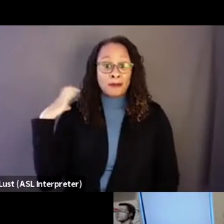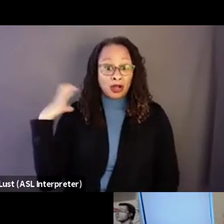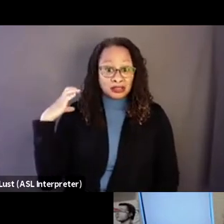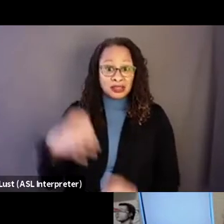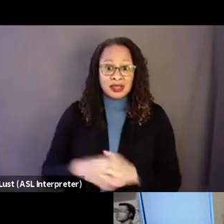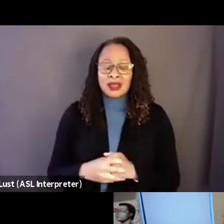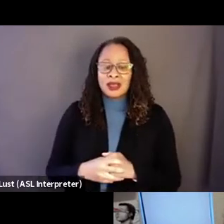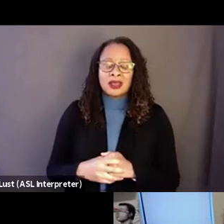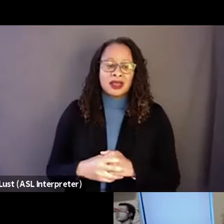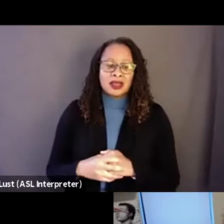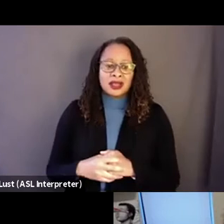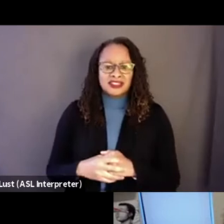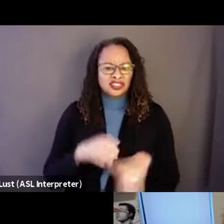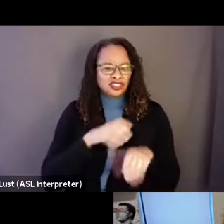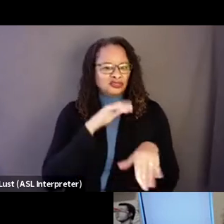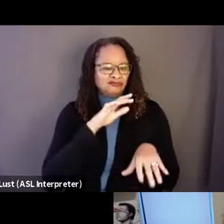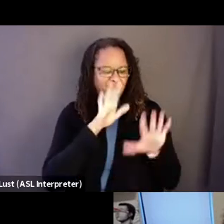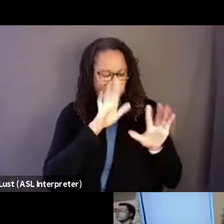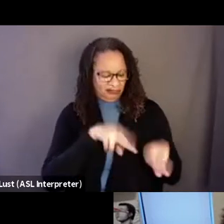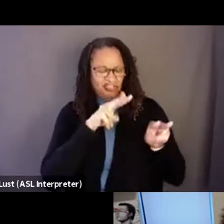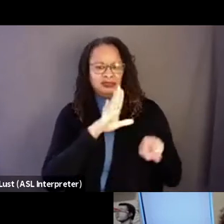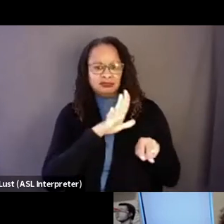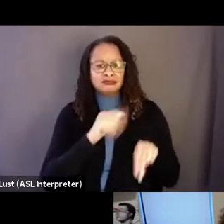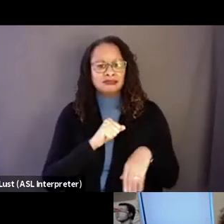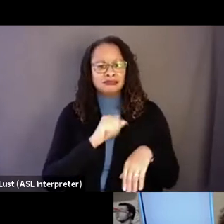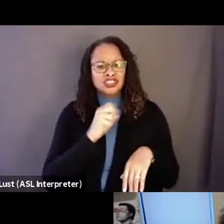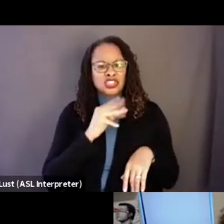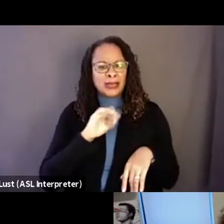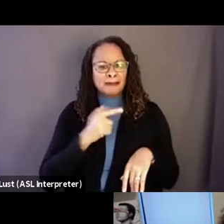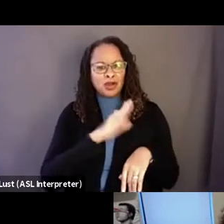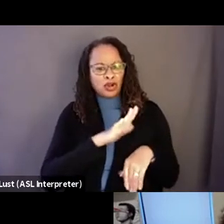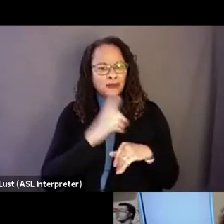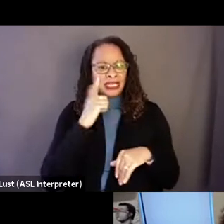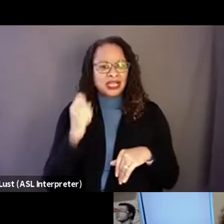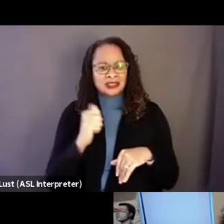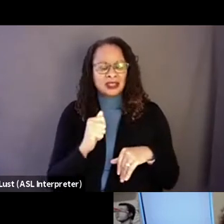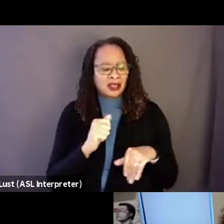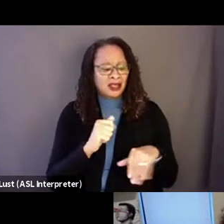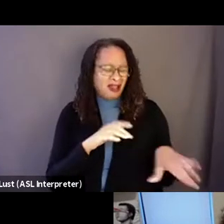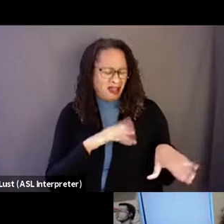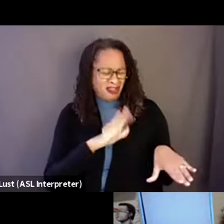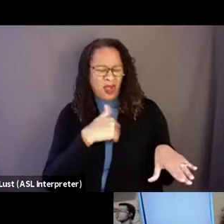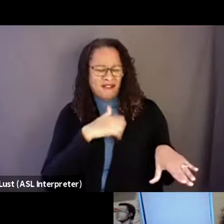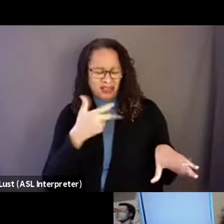because you have someone else raising them." And it feels like, and so that was,